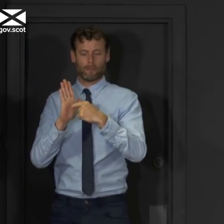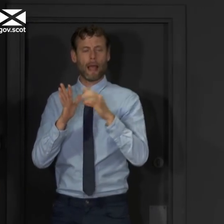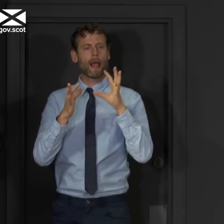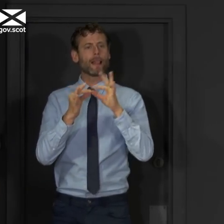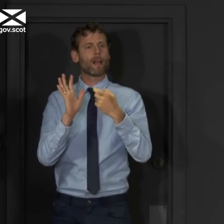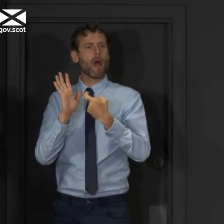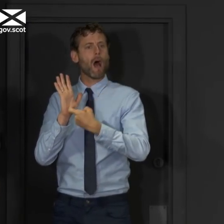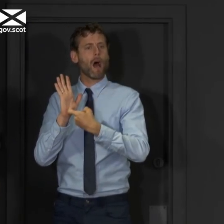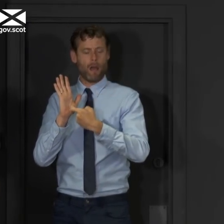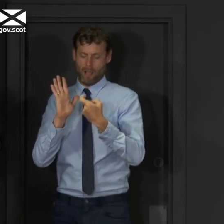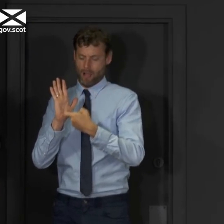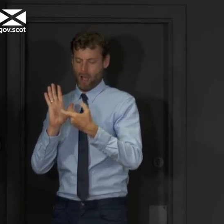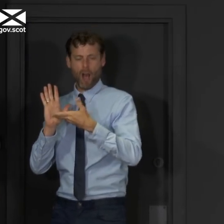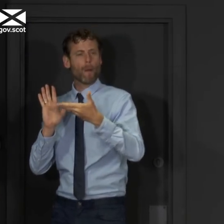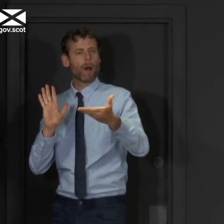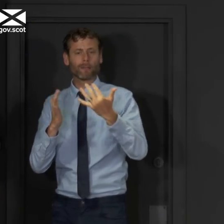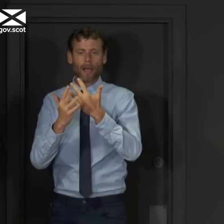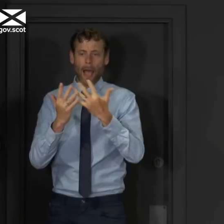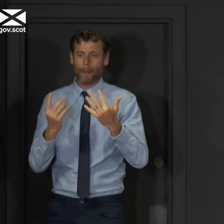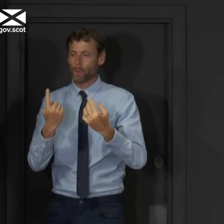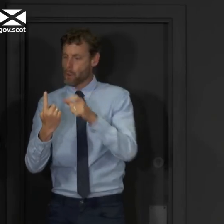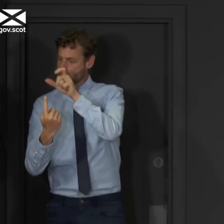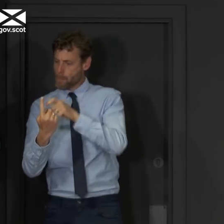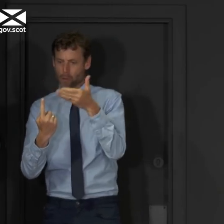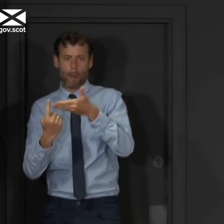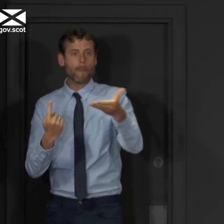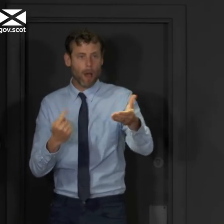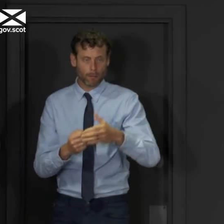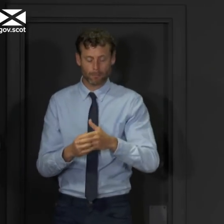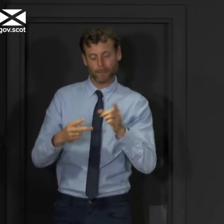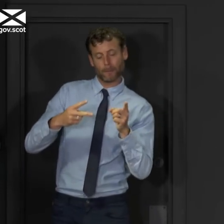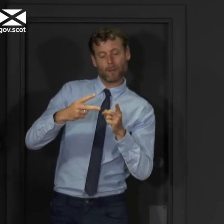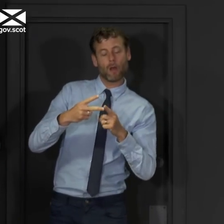I will update on some developments in the construction industry; and talk about support